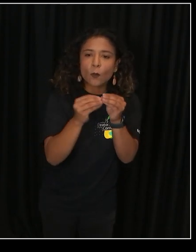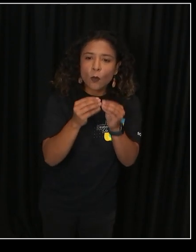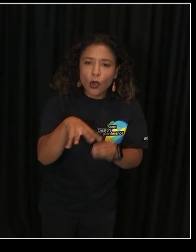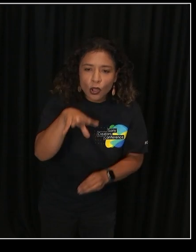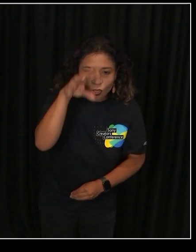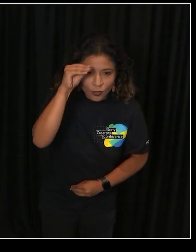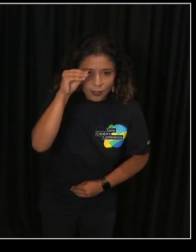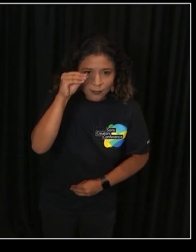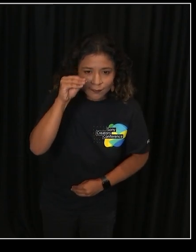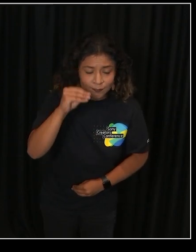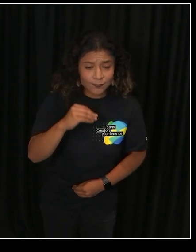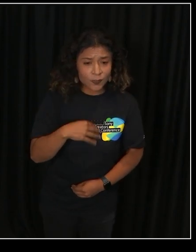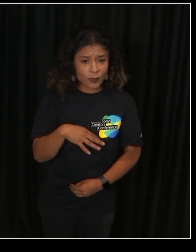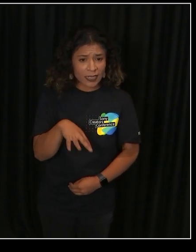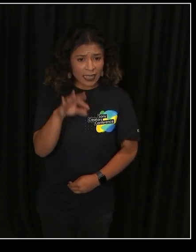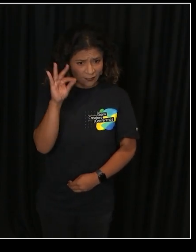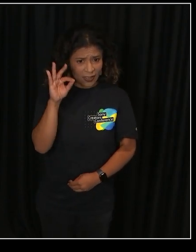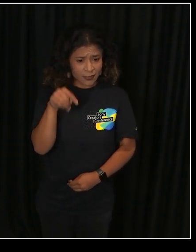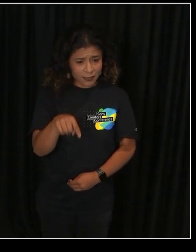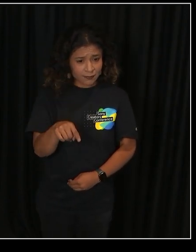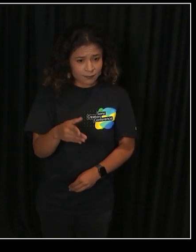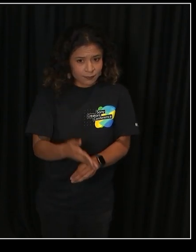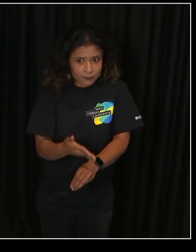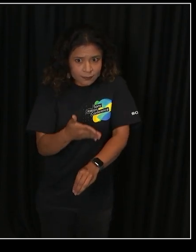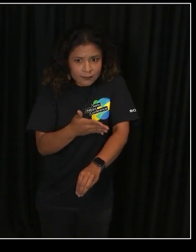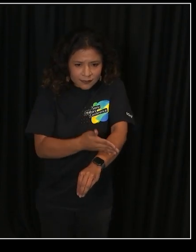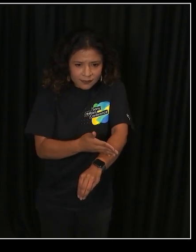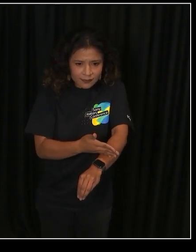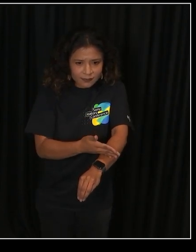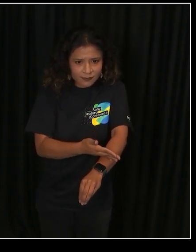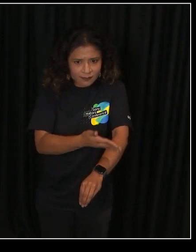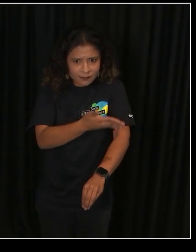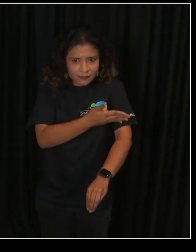And we did find that actually made a significant difference in how fast the agent turned out to be.